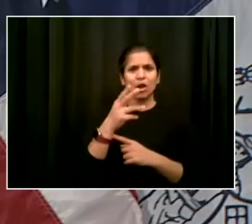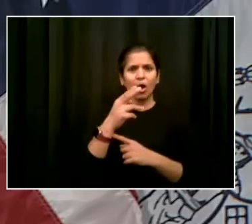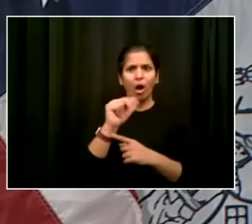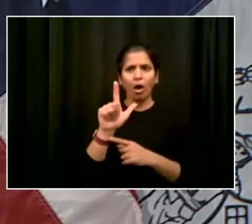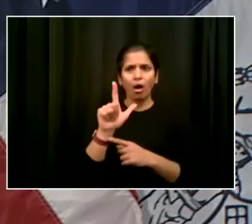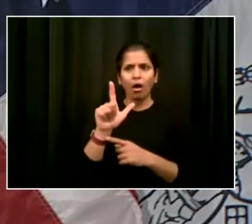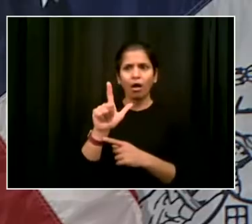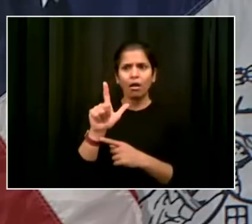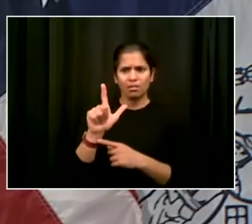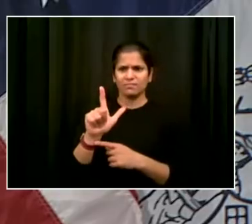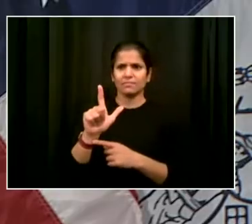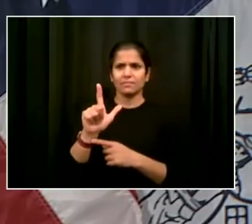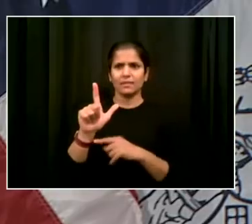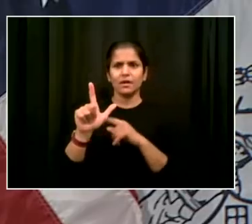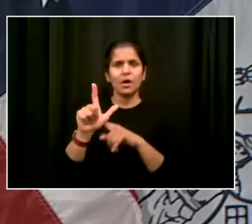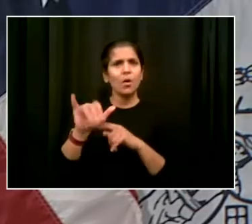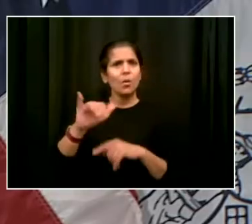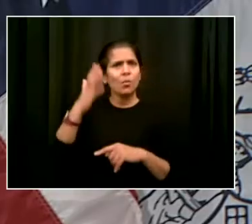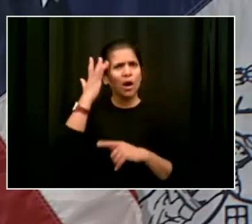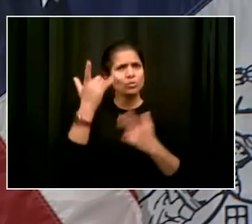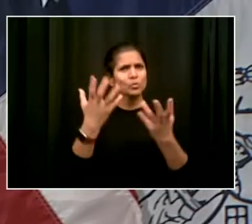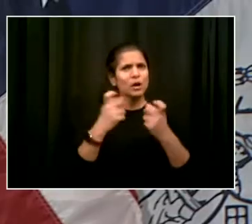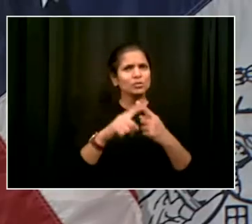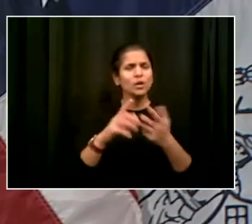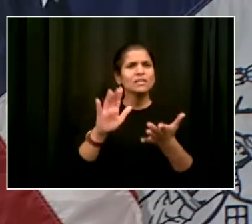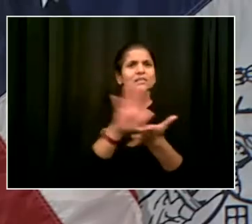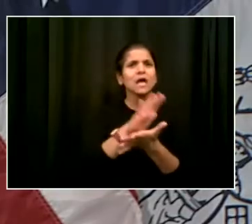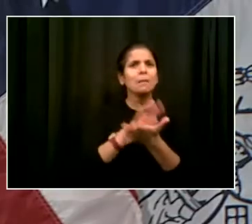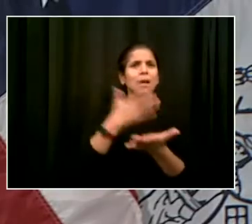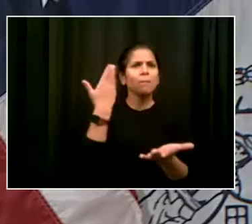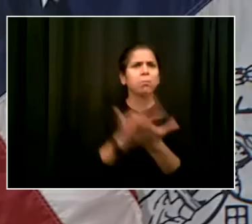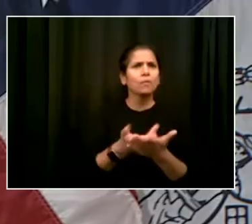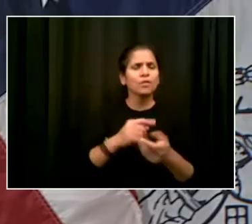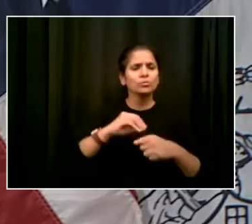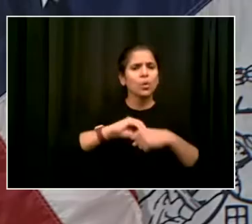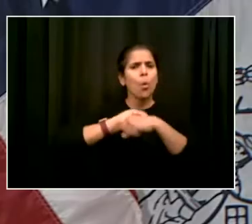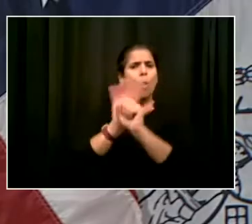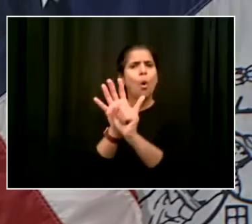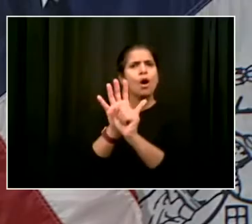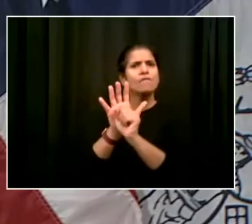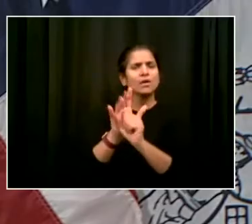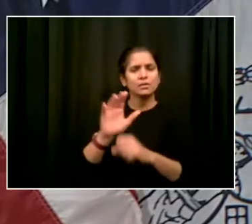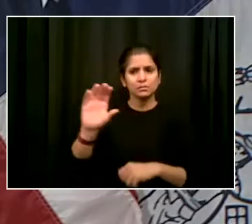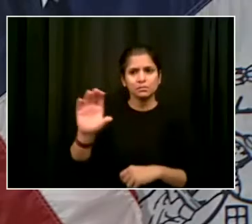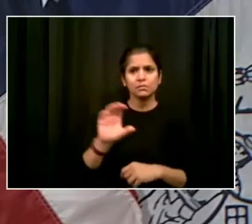RESPOPOSEN TO THE PANDEMIC BACK IN MARCH, STARTING BABA CKIIN MARCH,